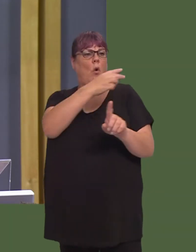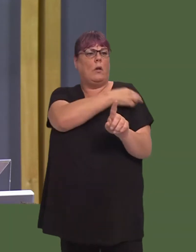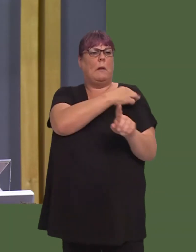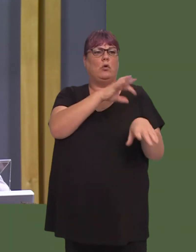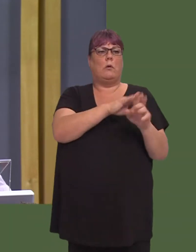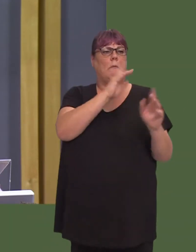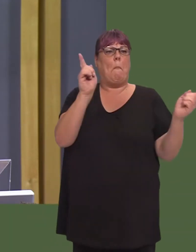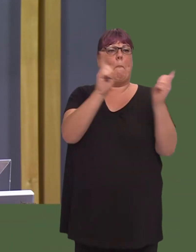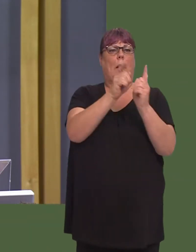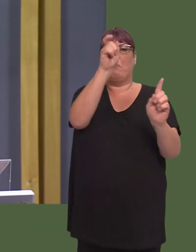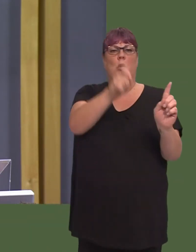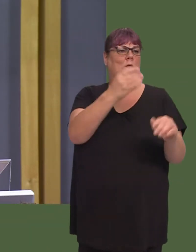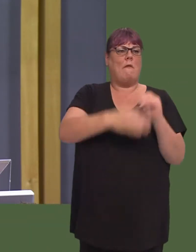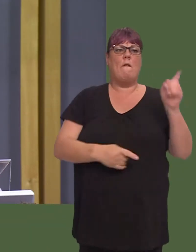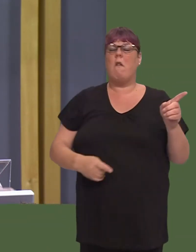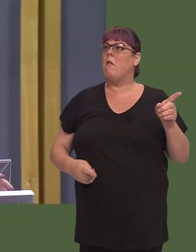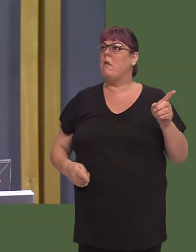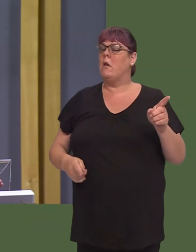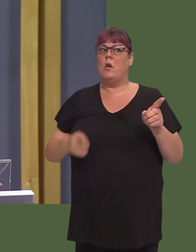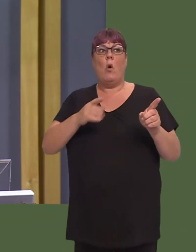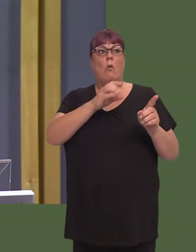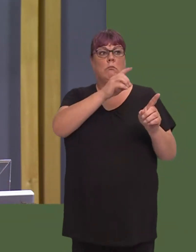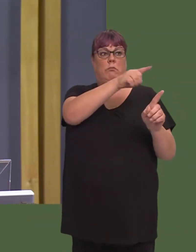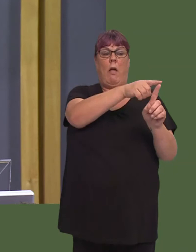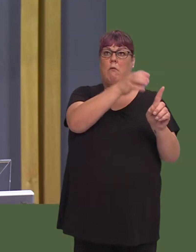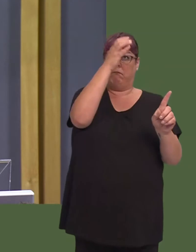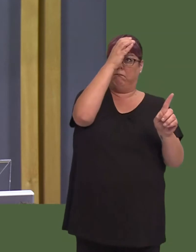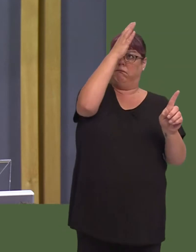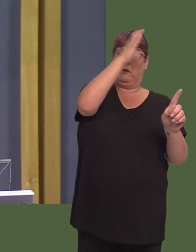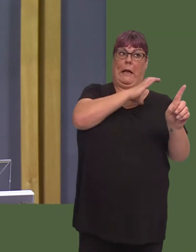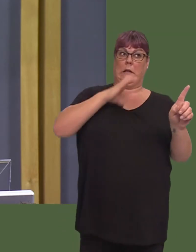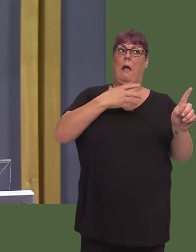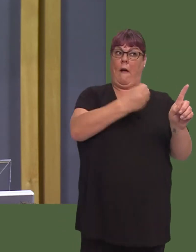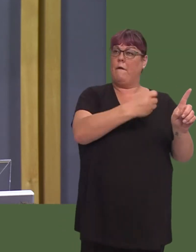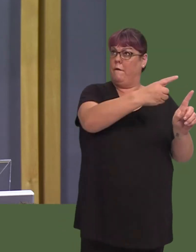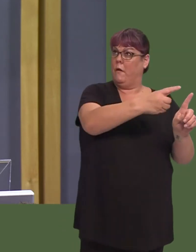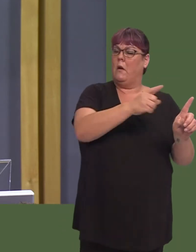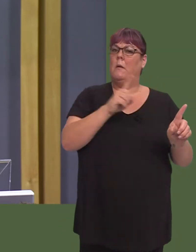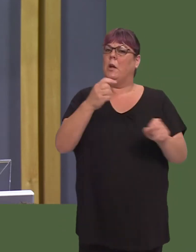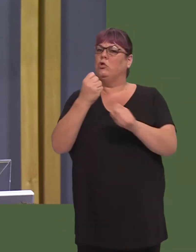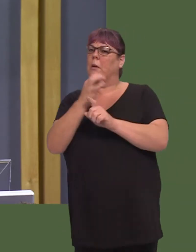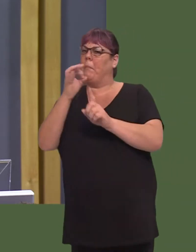we'll continue to provide funding of £16.8 million in the next financial year for an additional 500 community support officers in Wales.